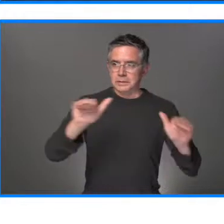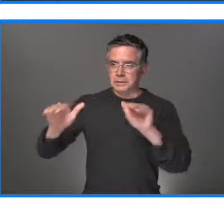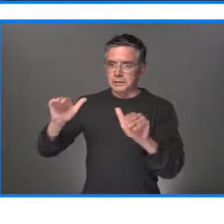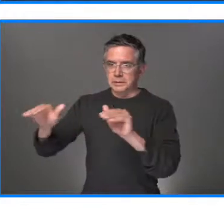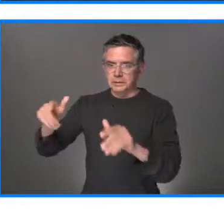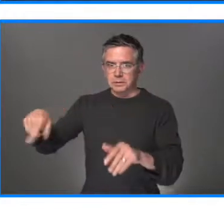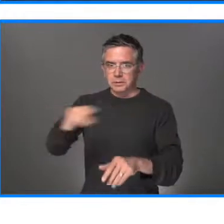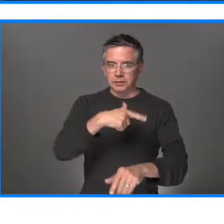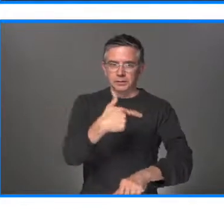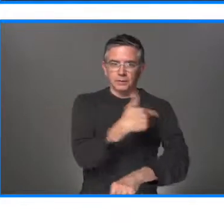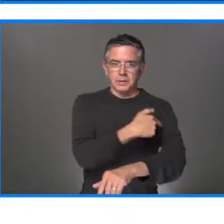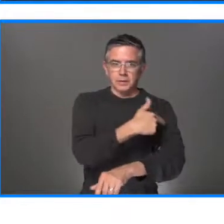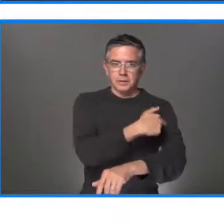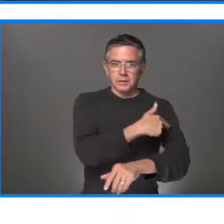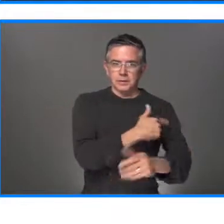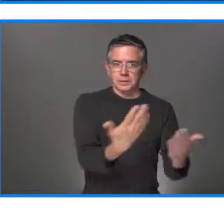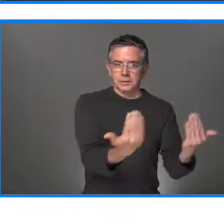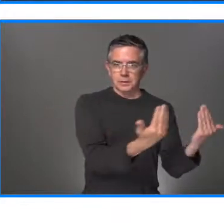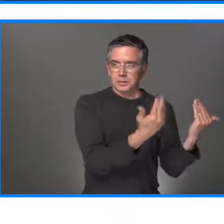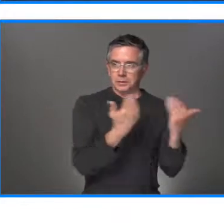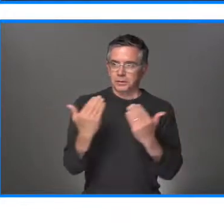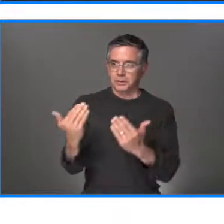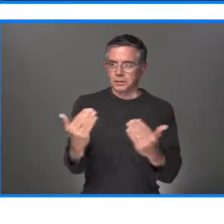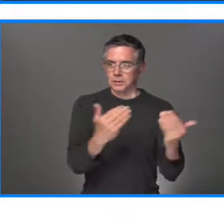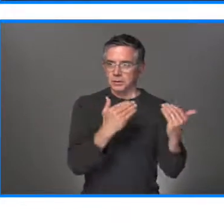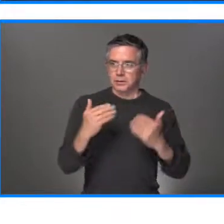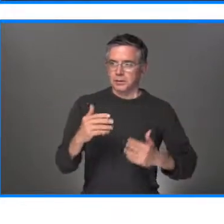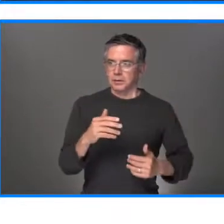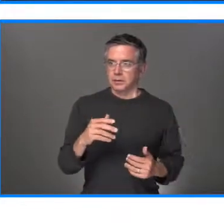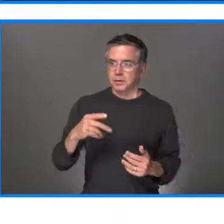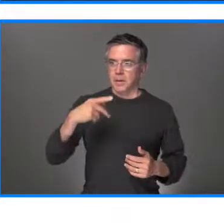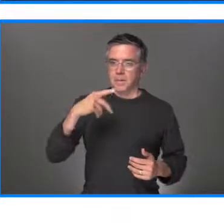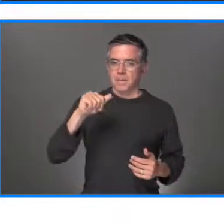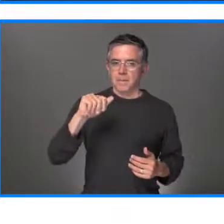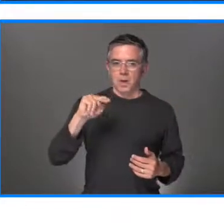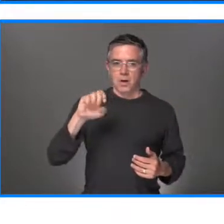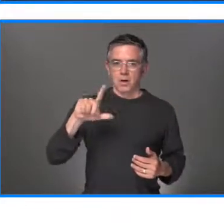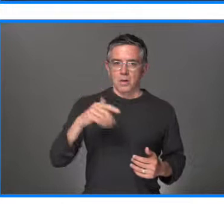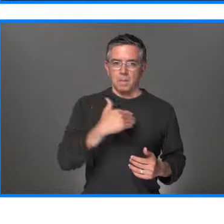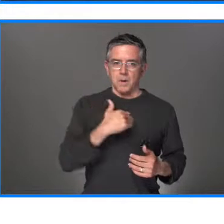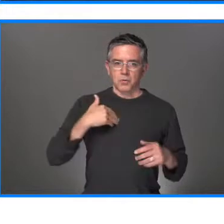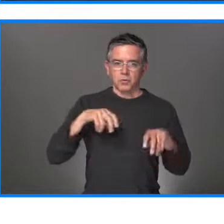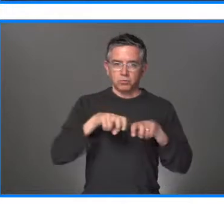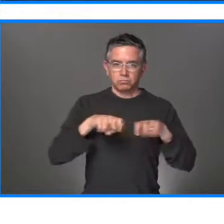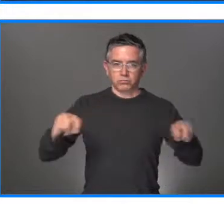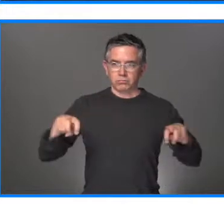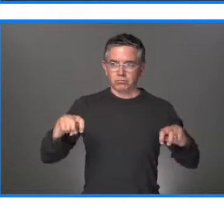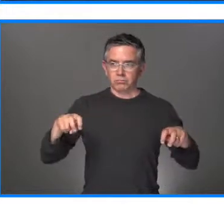of these efforts. They, with many others in our community, are assisting those who experience difficulty